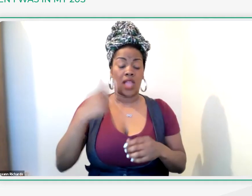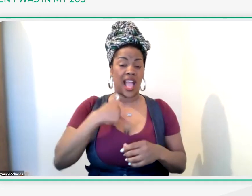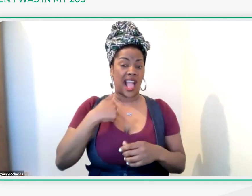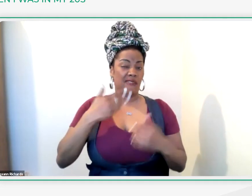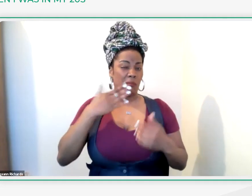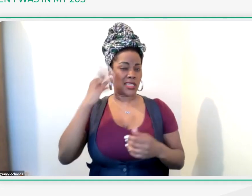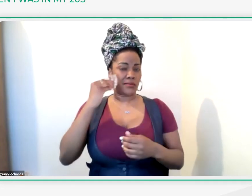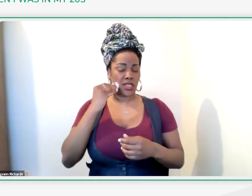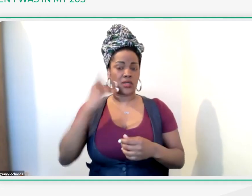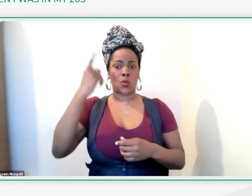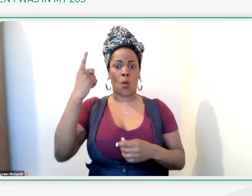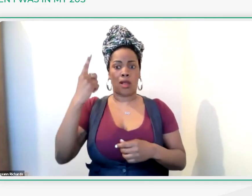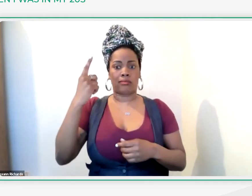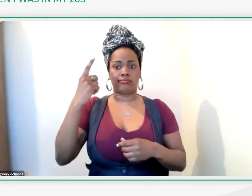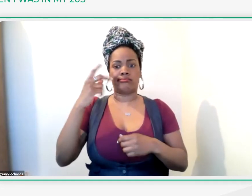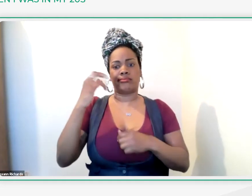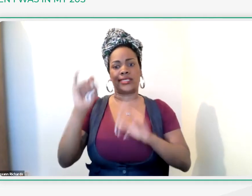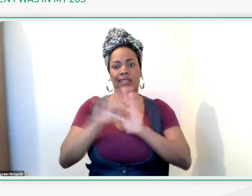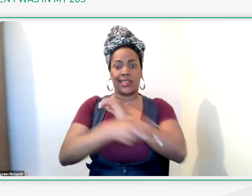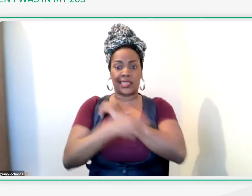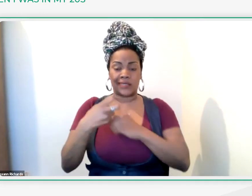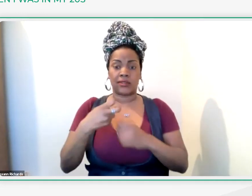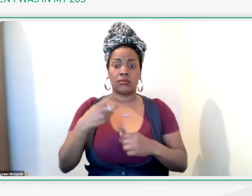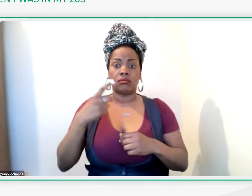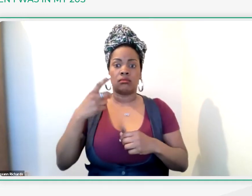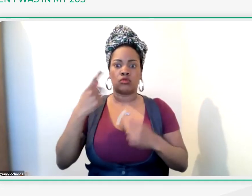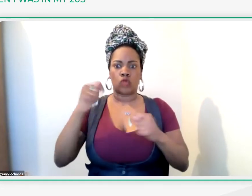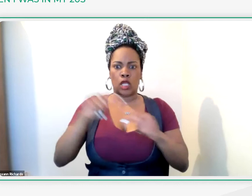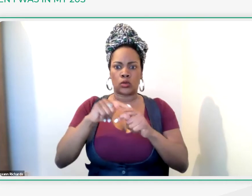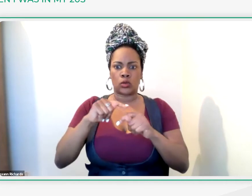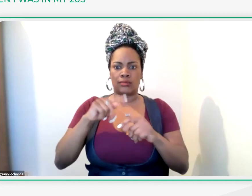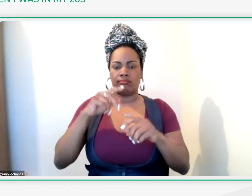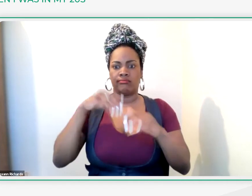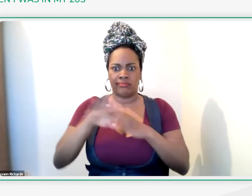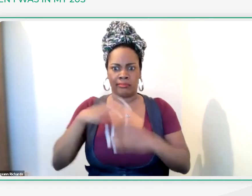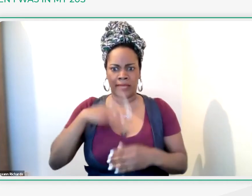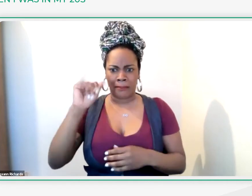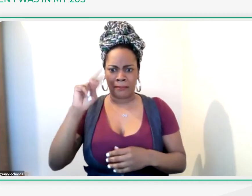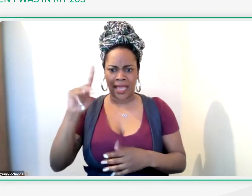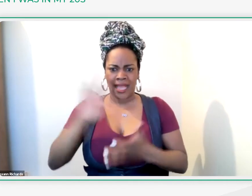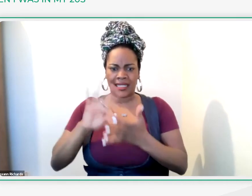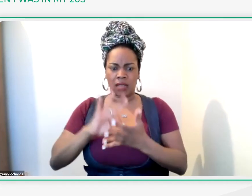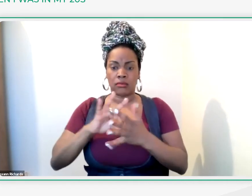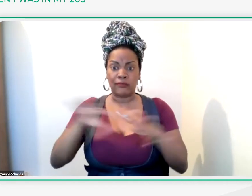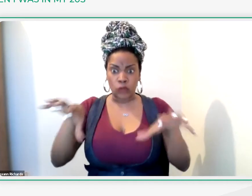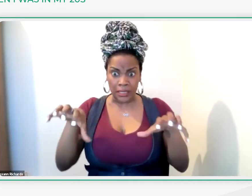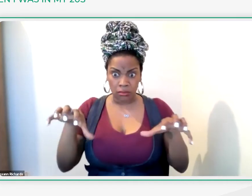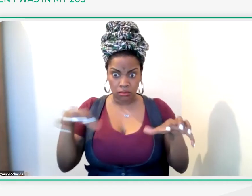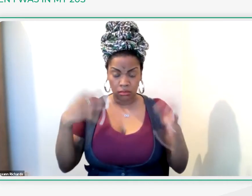Or, for example, I've had a bad experience of theft, of someone trying to break into